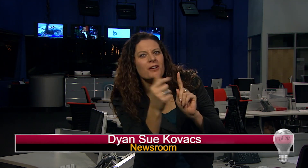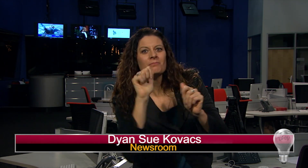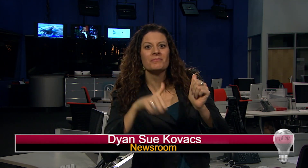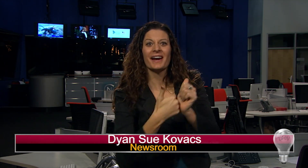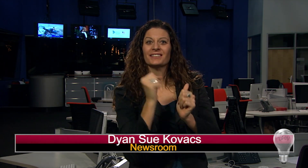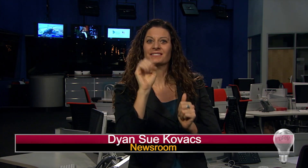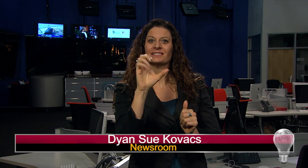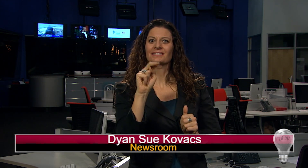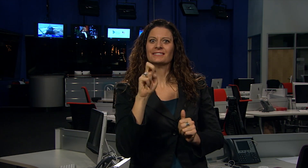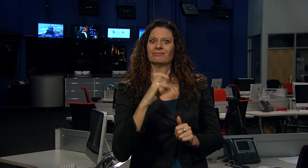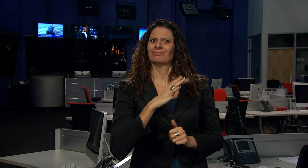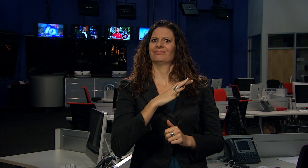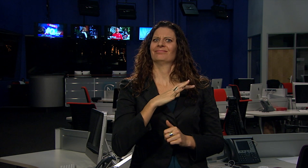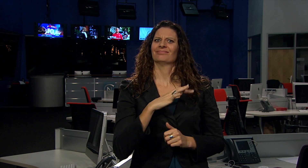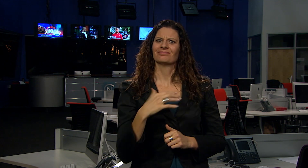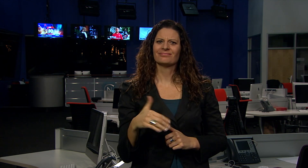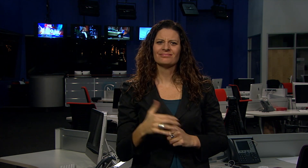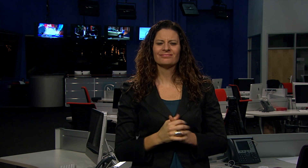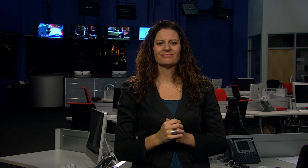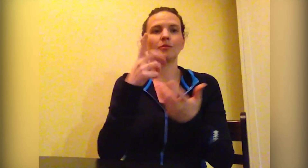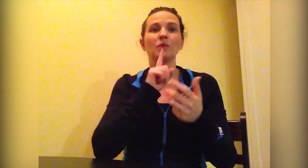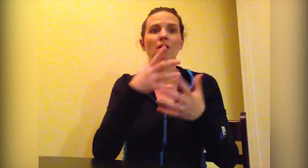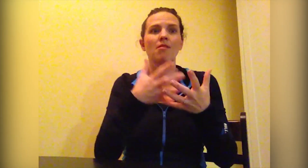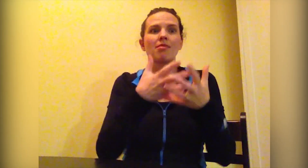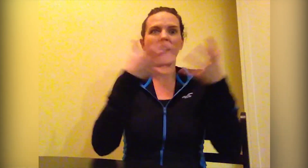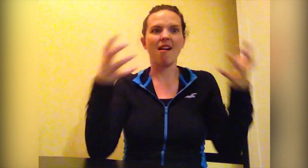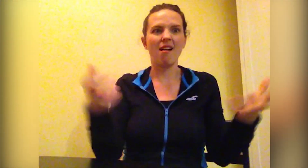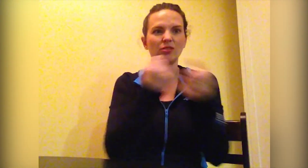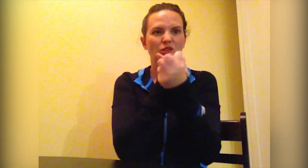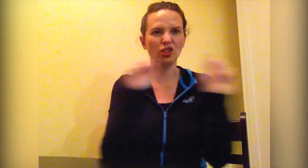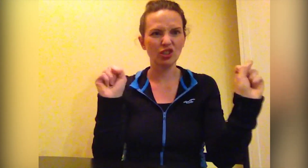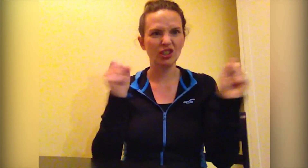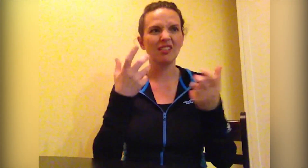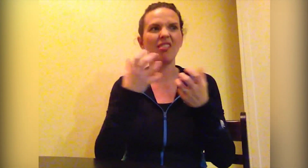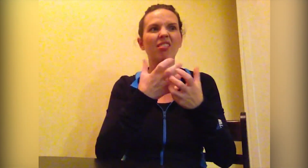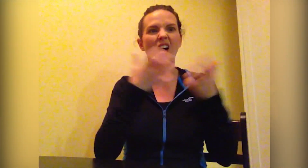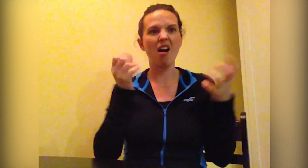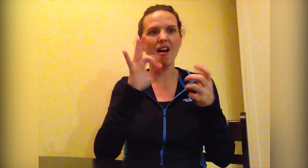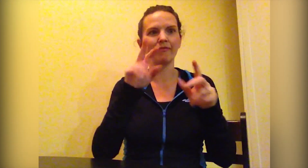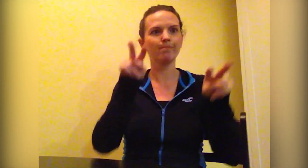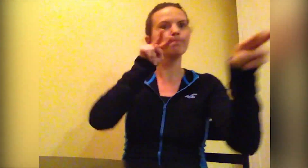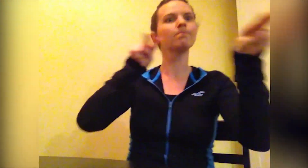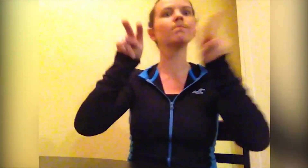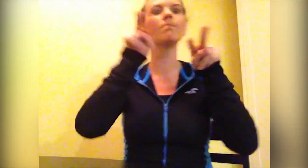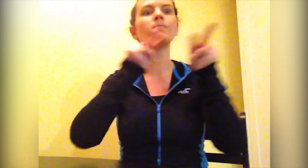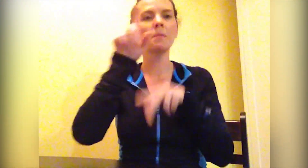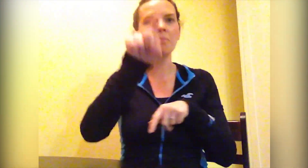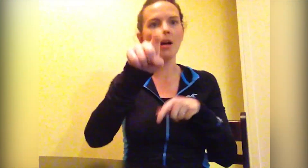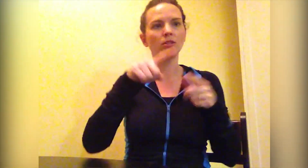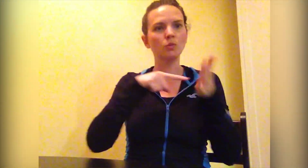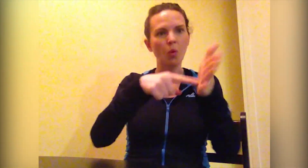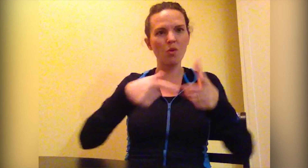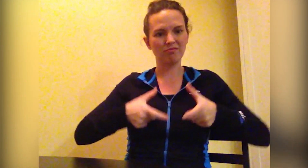AT THE SUPER BOWL. BEHIND THE SCENES WAS REALLY BUSY. IT WAS JAM PACKED INSIDE THE STADIUM AND THERE WAS